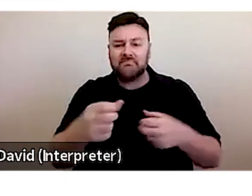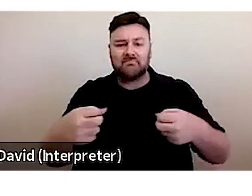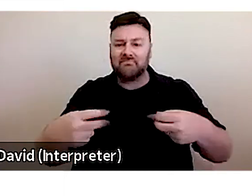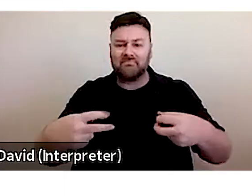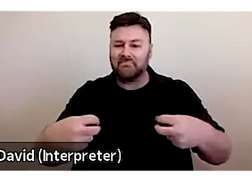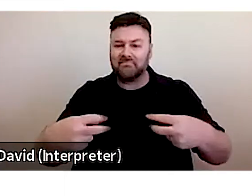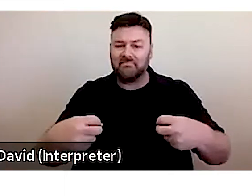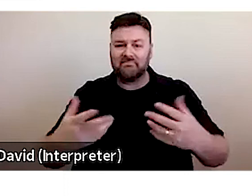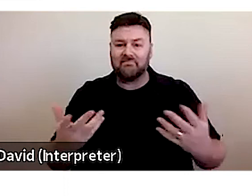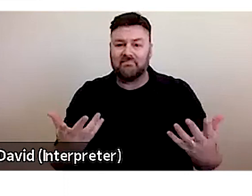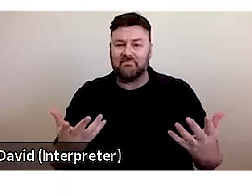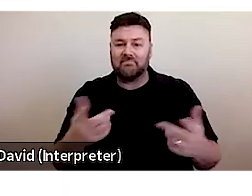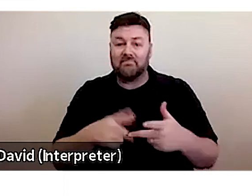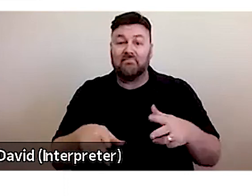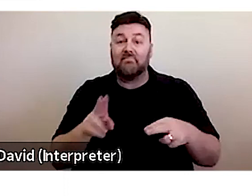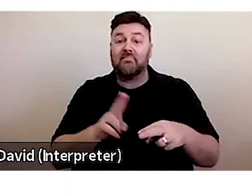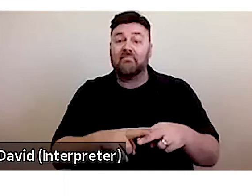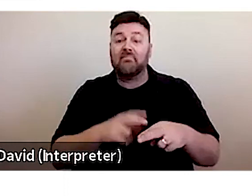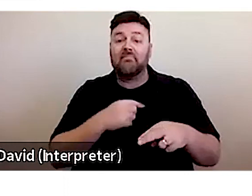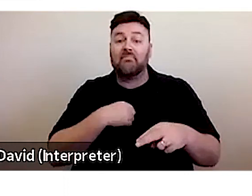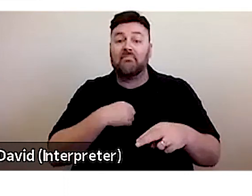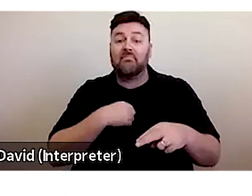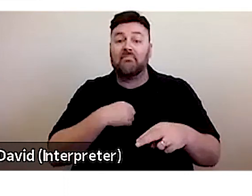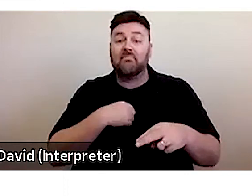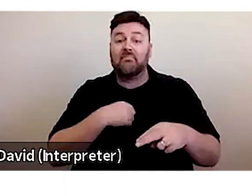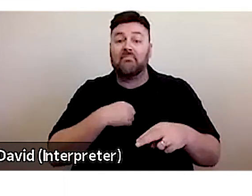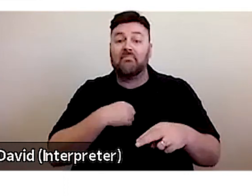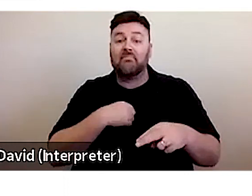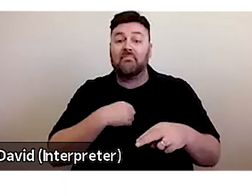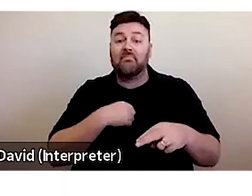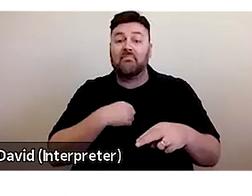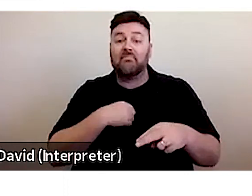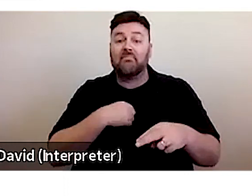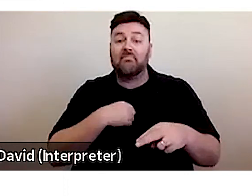all music if you closed your eyes. You would never have known it was poetry.